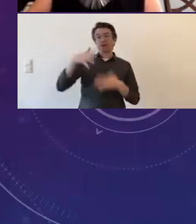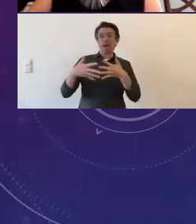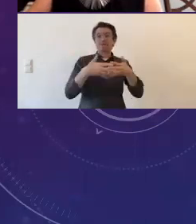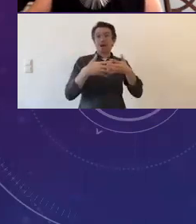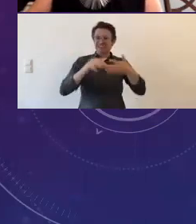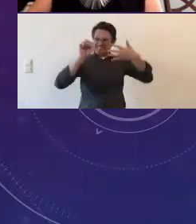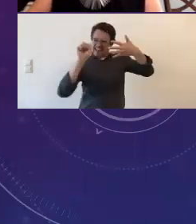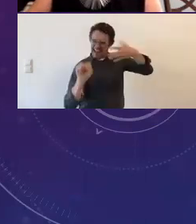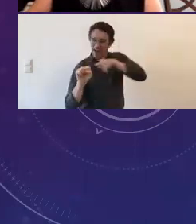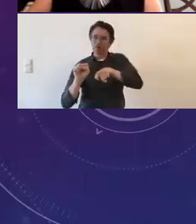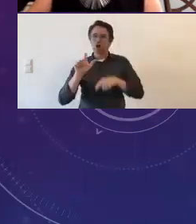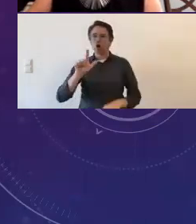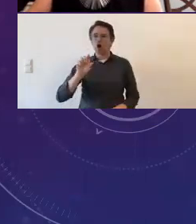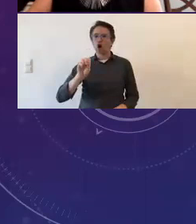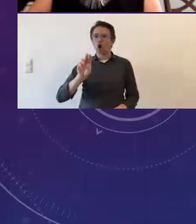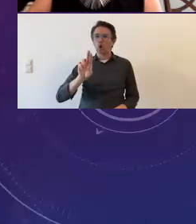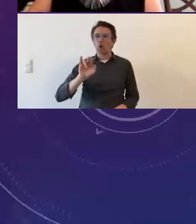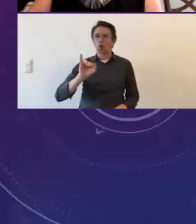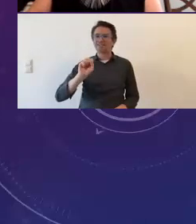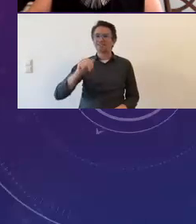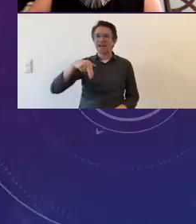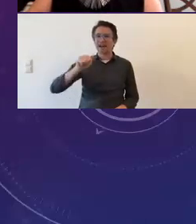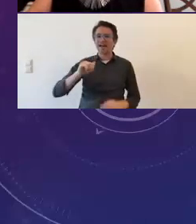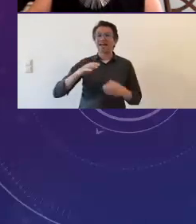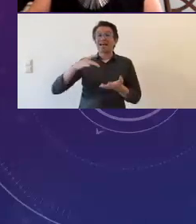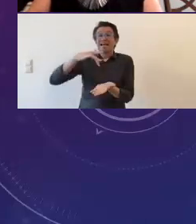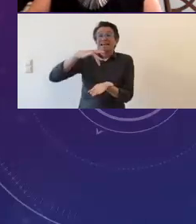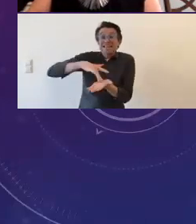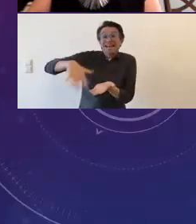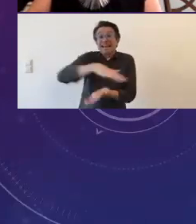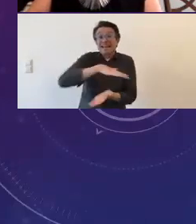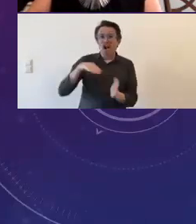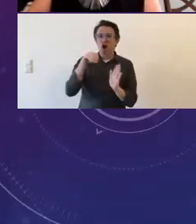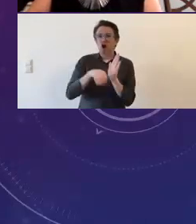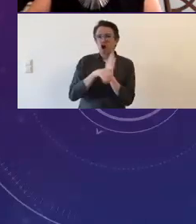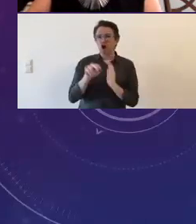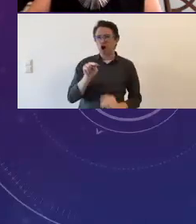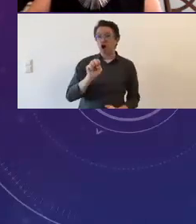sister are all hearing but everyone and my family learned sign language so that